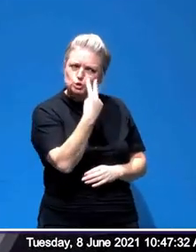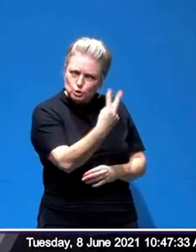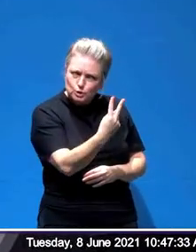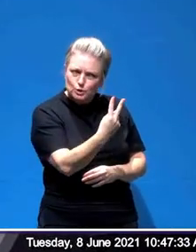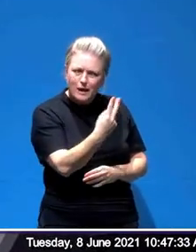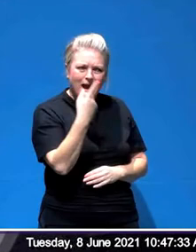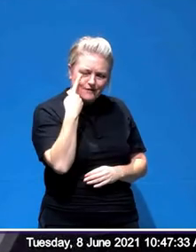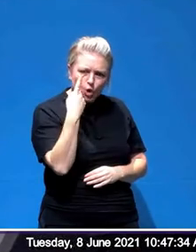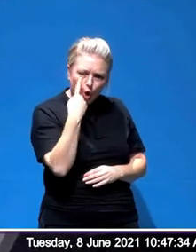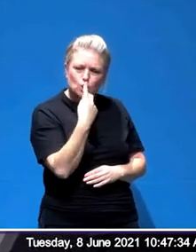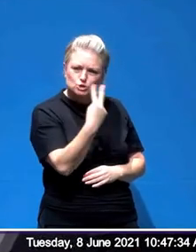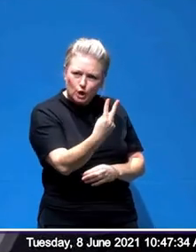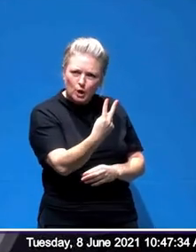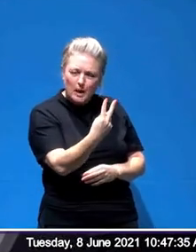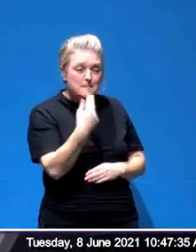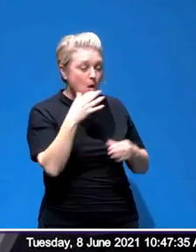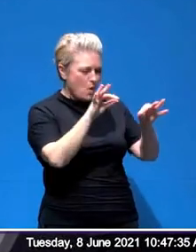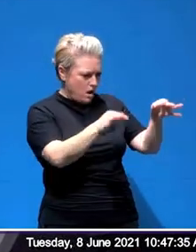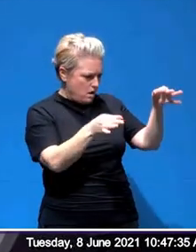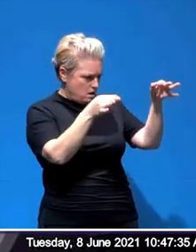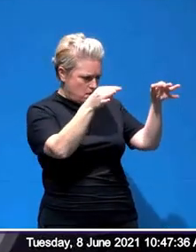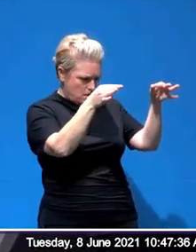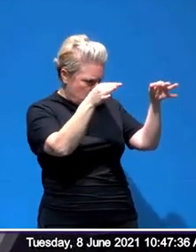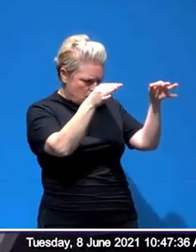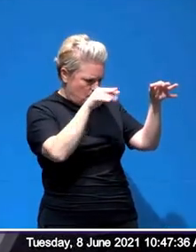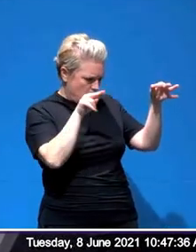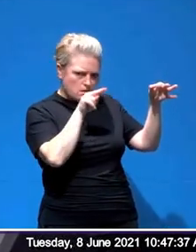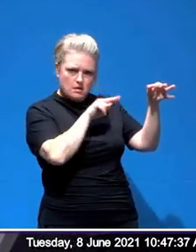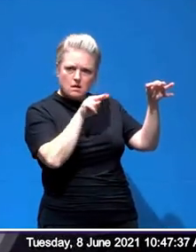When I looked closer at the sachet, I realised that he had given me a